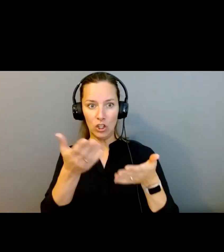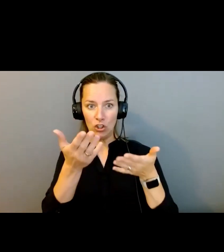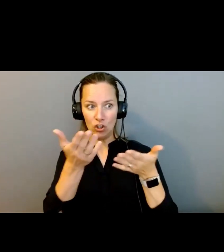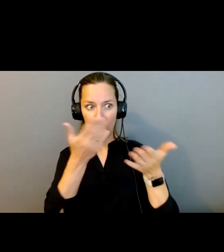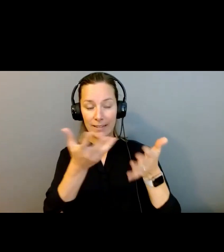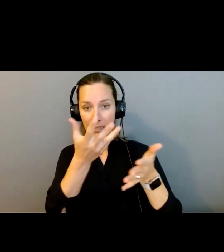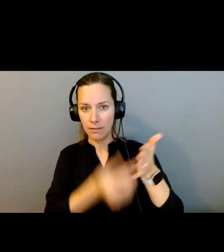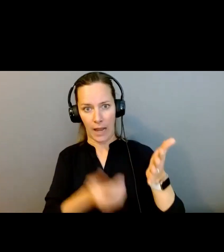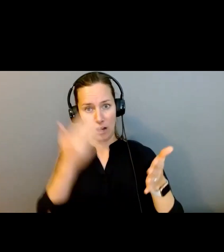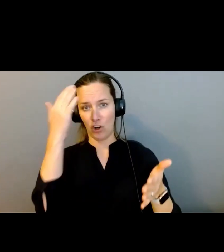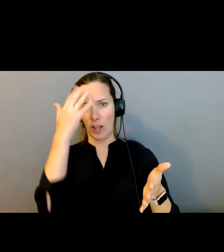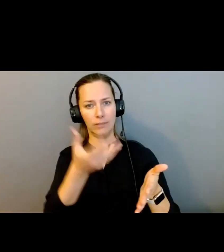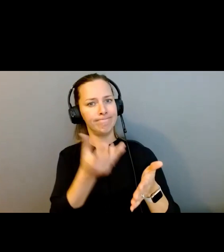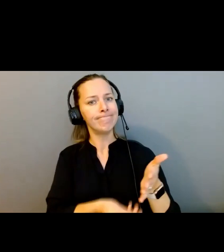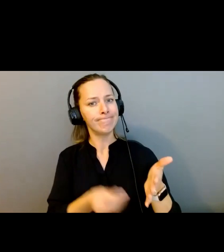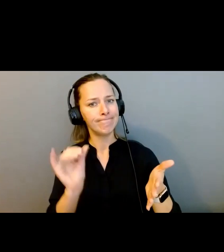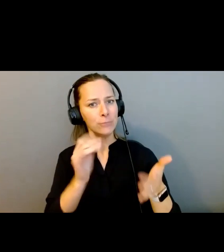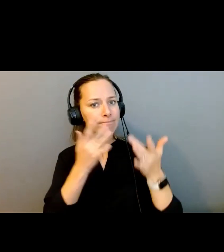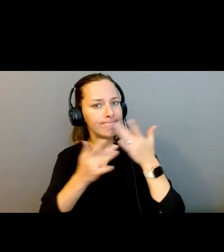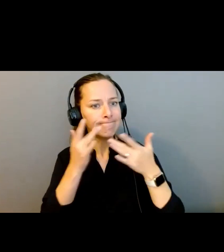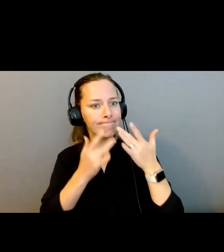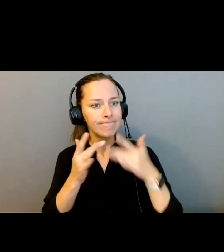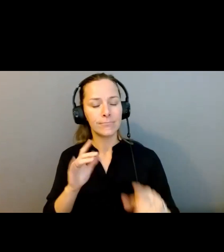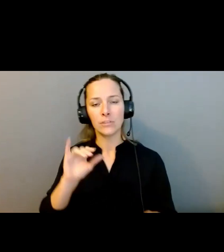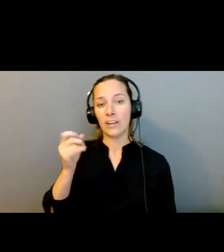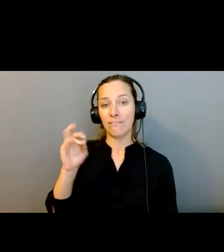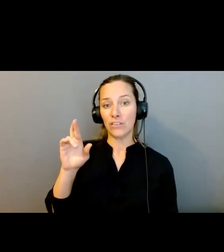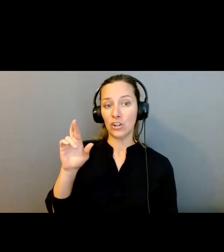Something else that can happen with elected officials is that when they